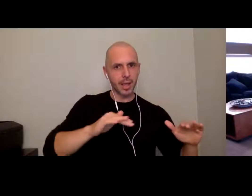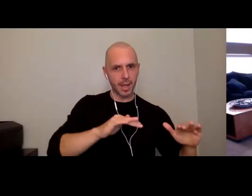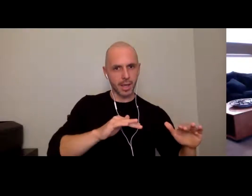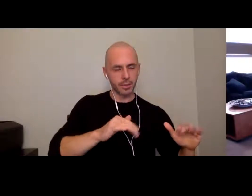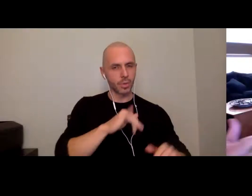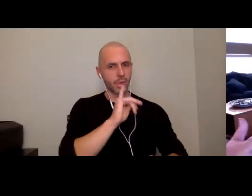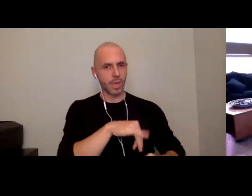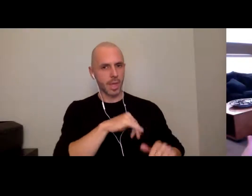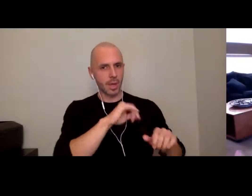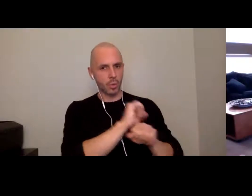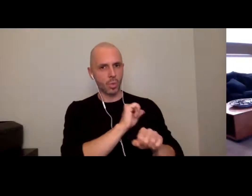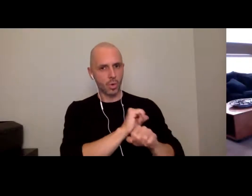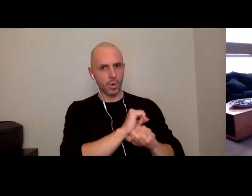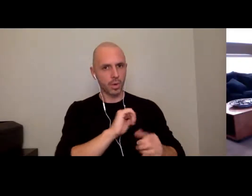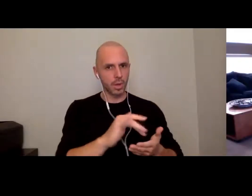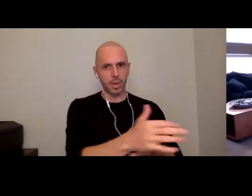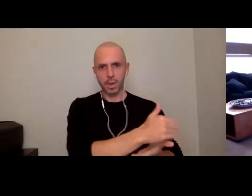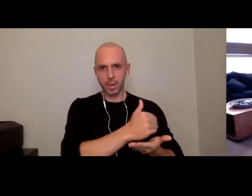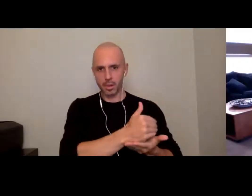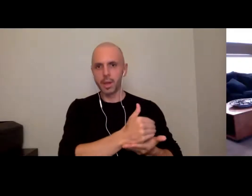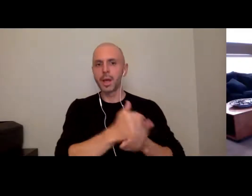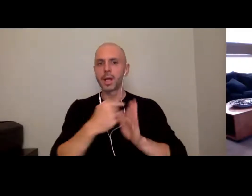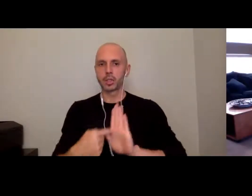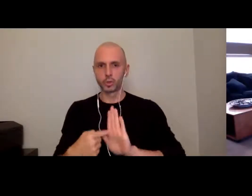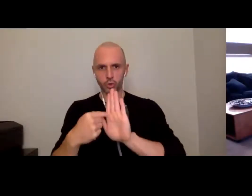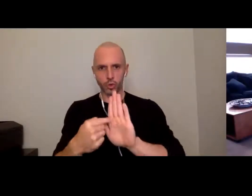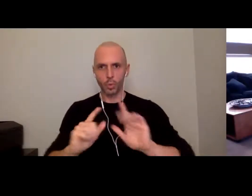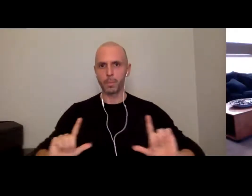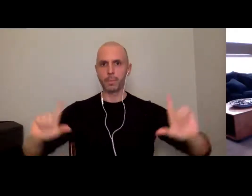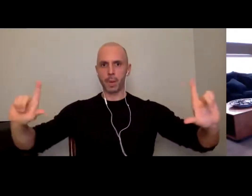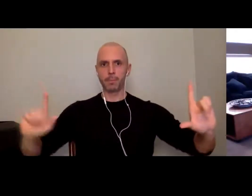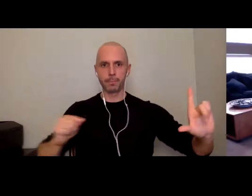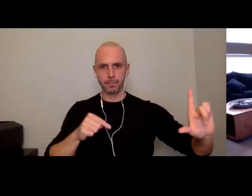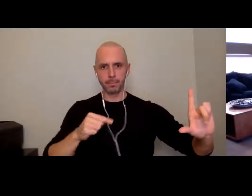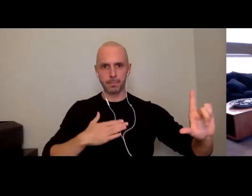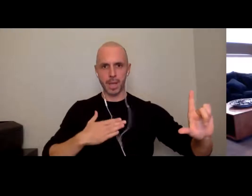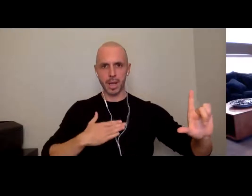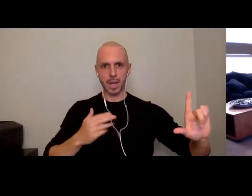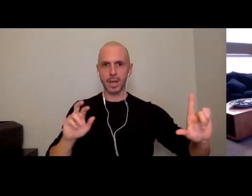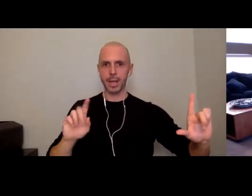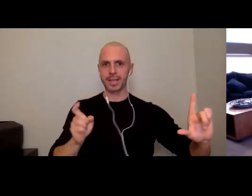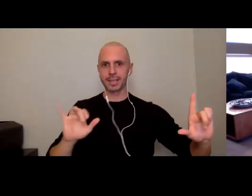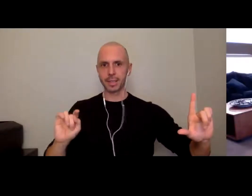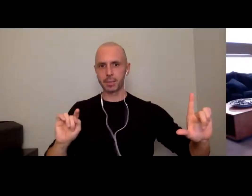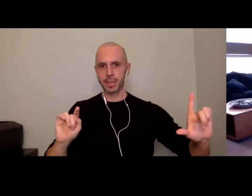so it's completely unmediated it's not a framed or doesn't have glass or plexi over it